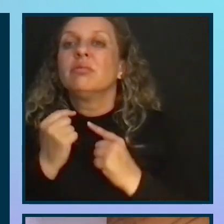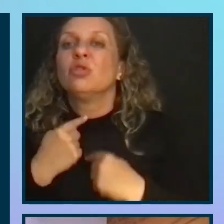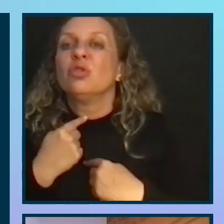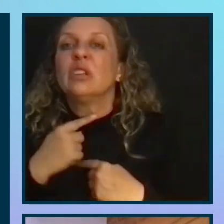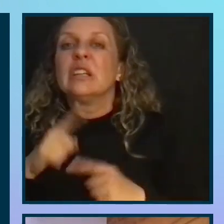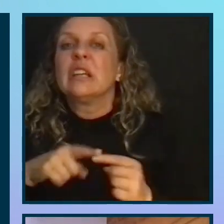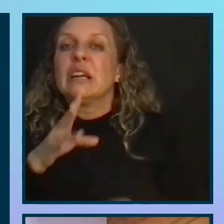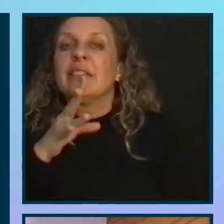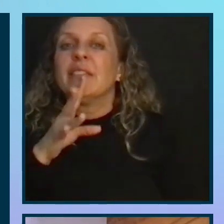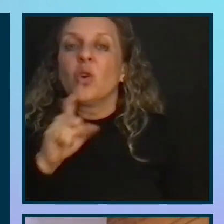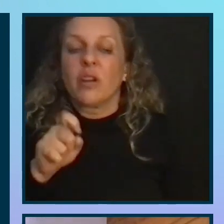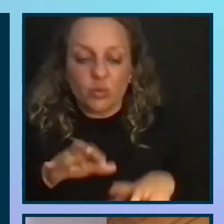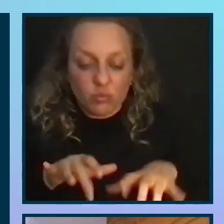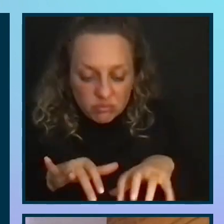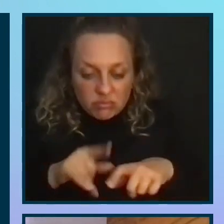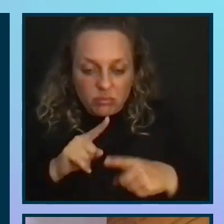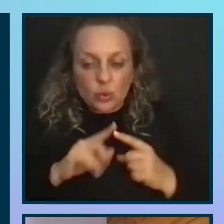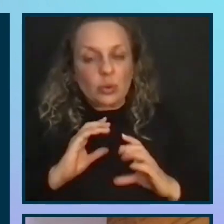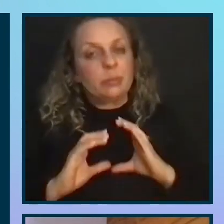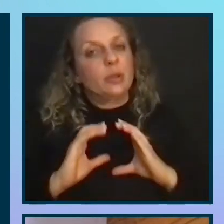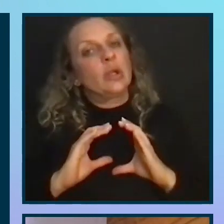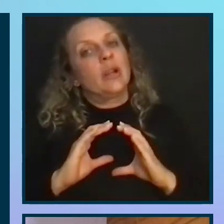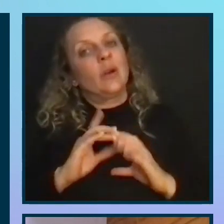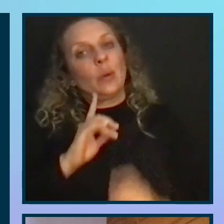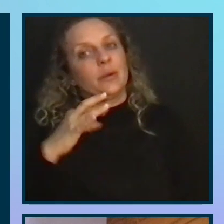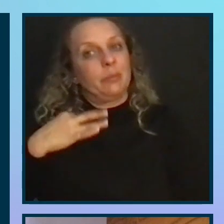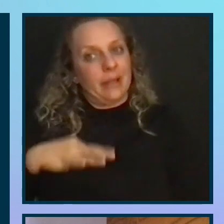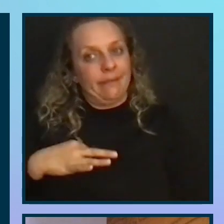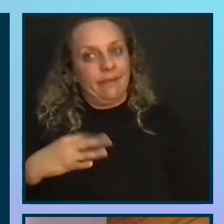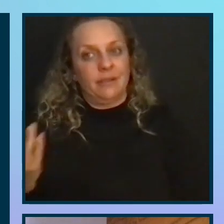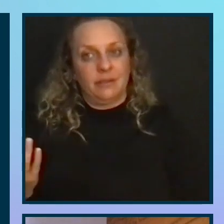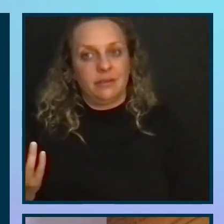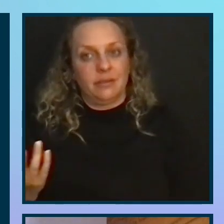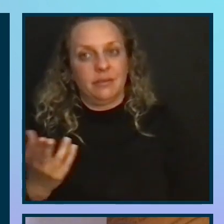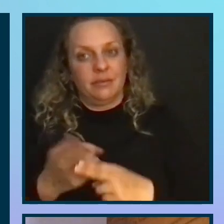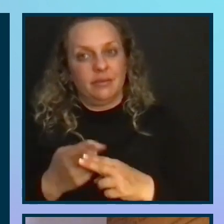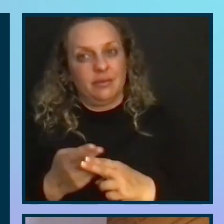or other mechanisms to speak or interact with people.